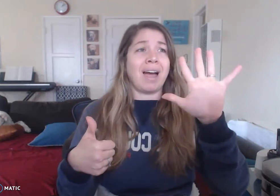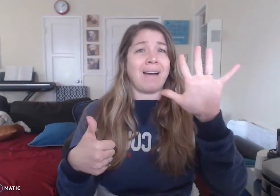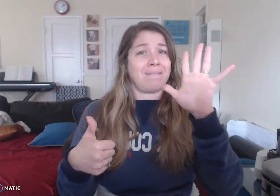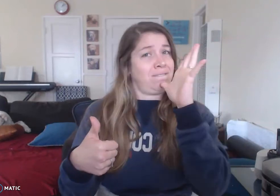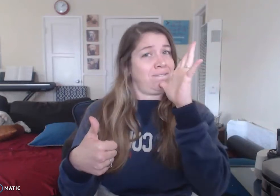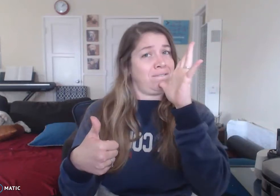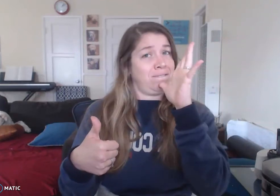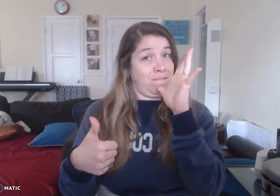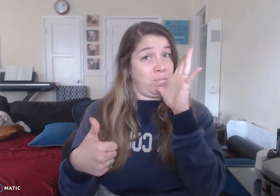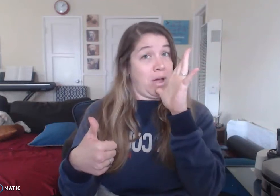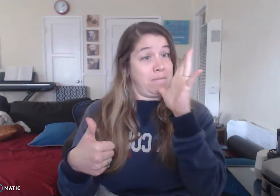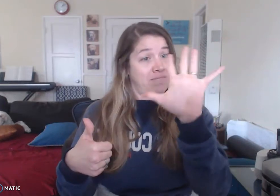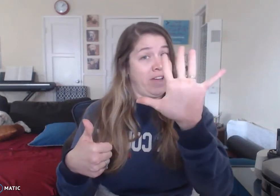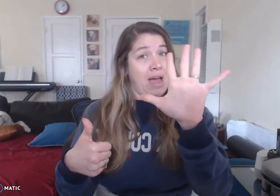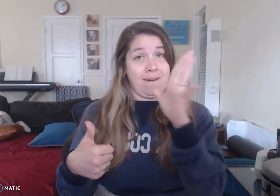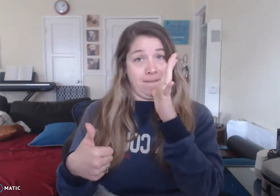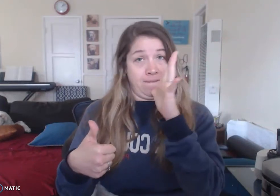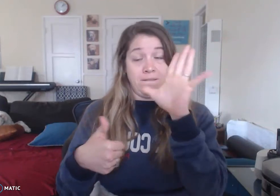The hand shape is the number 5.